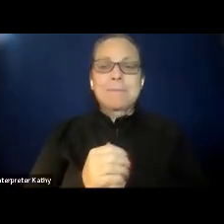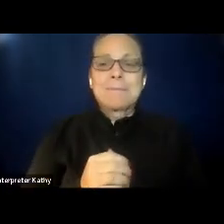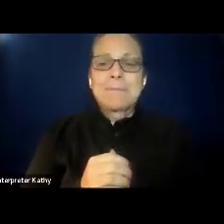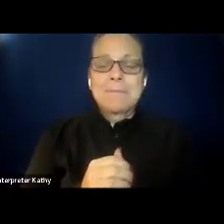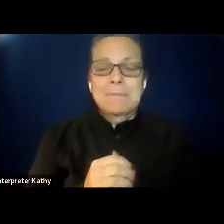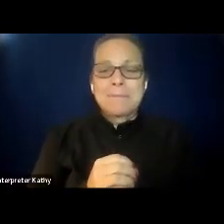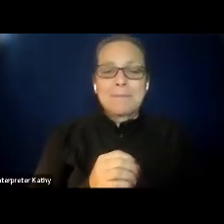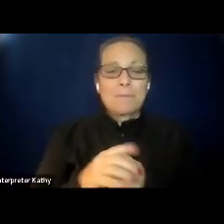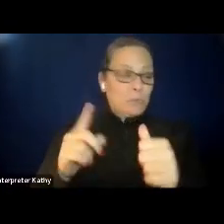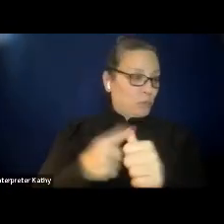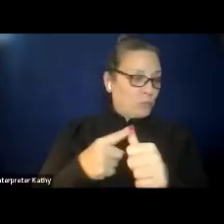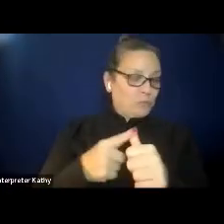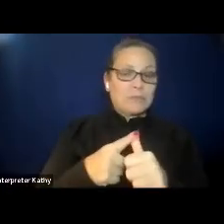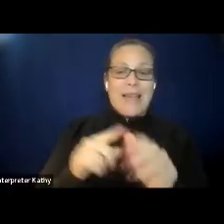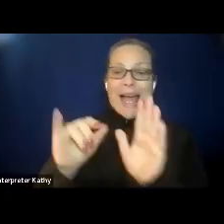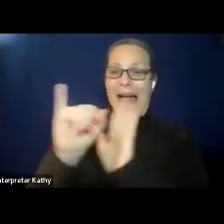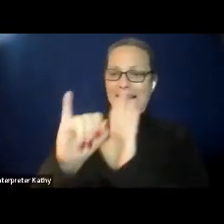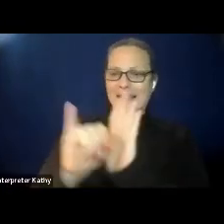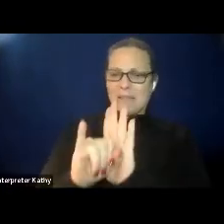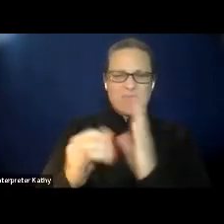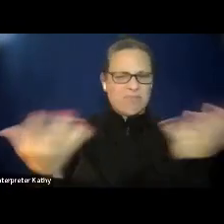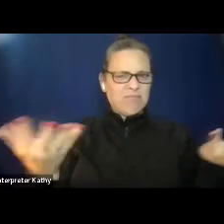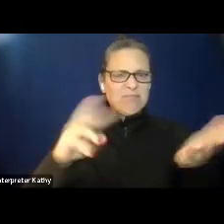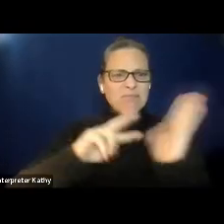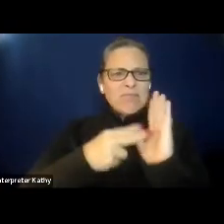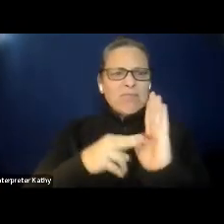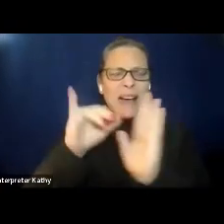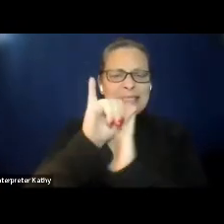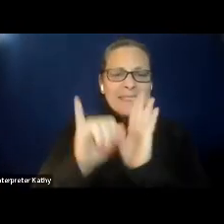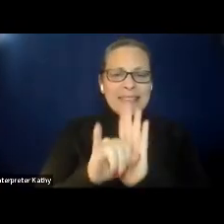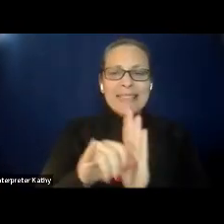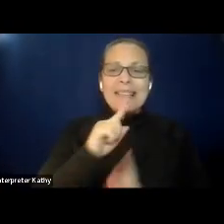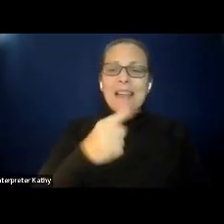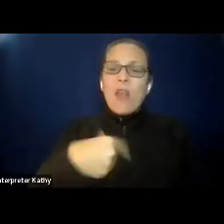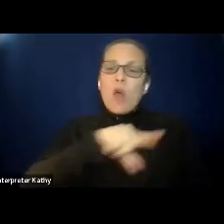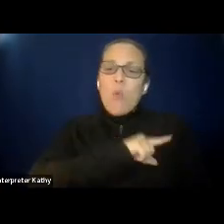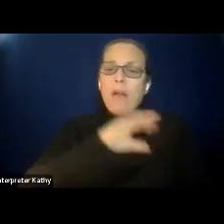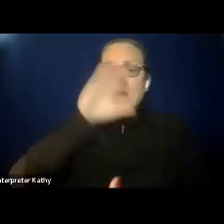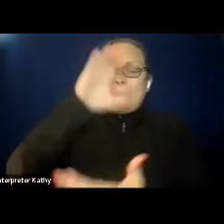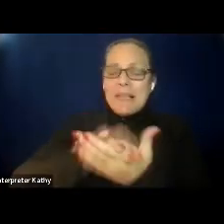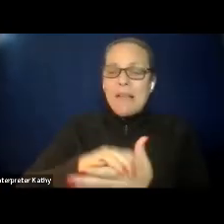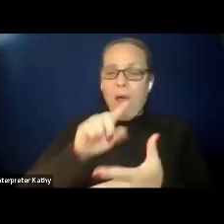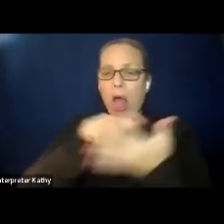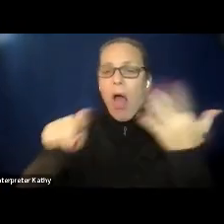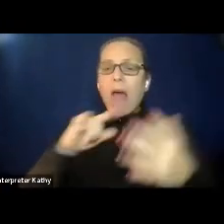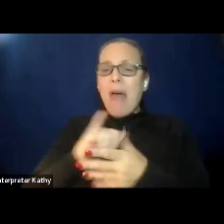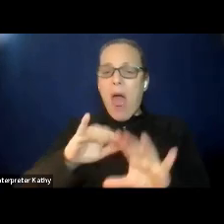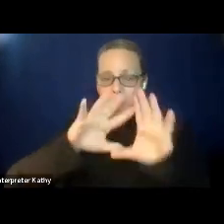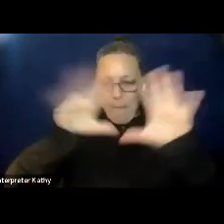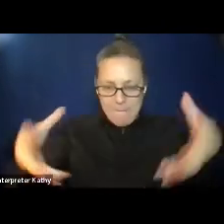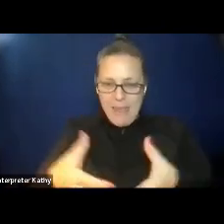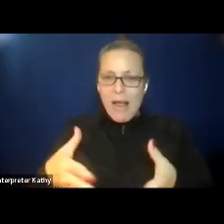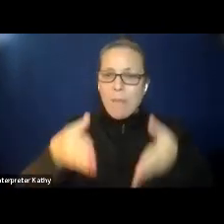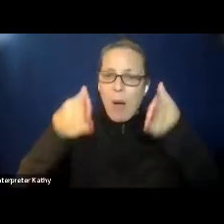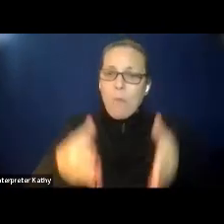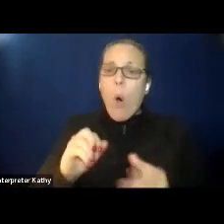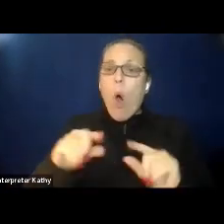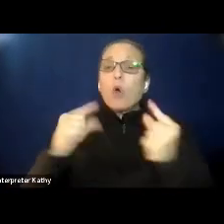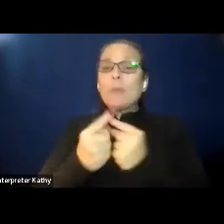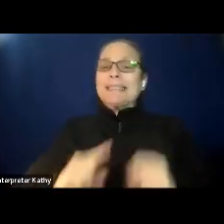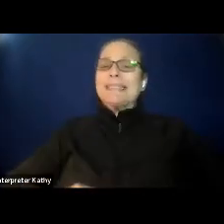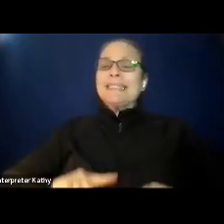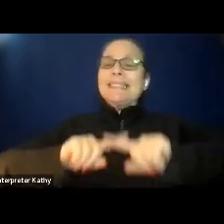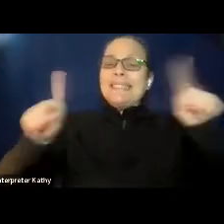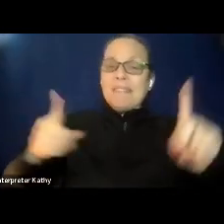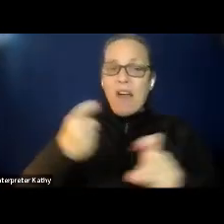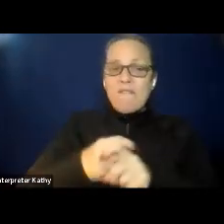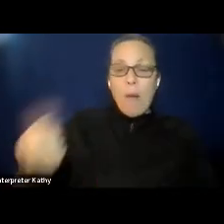people do and that's what I'm gonna talk